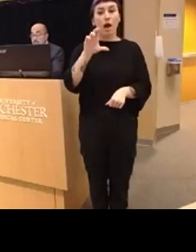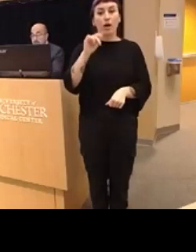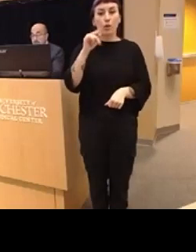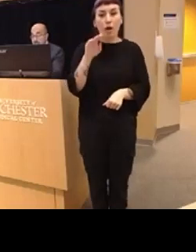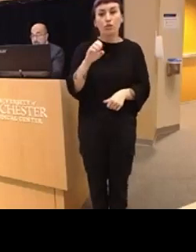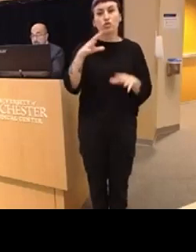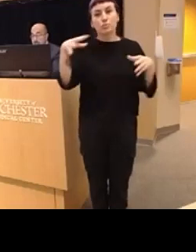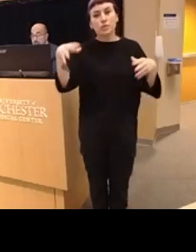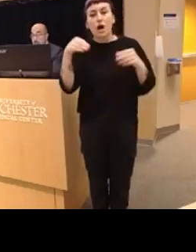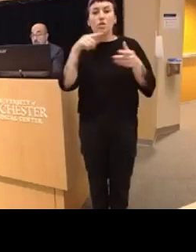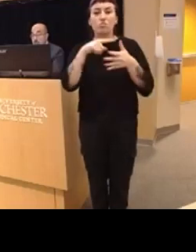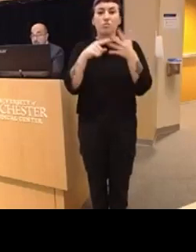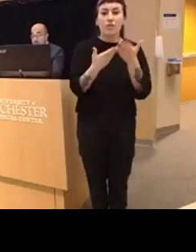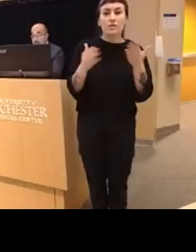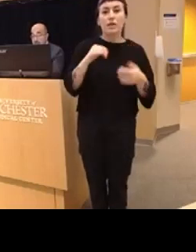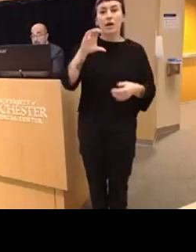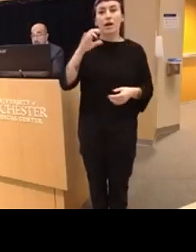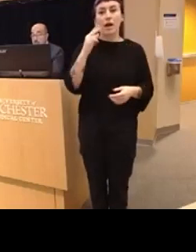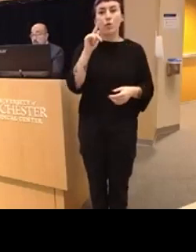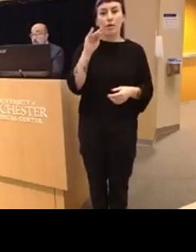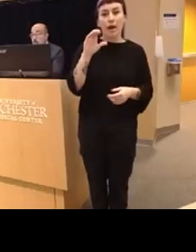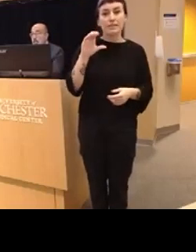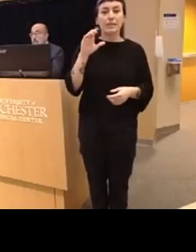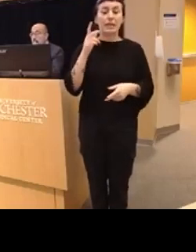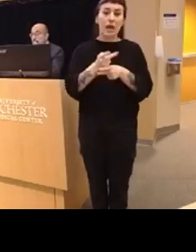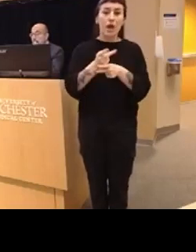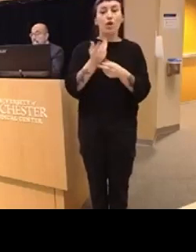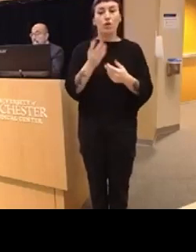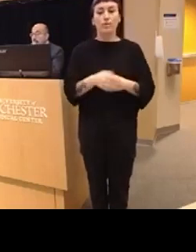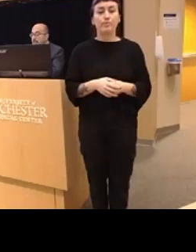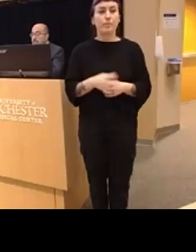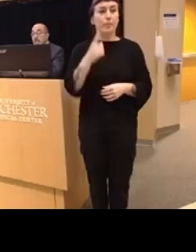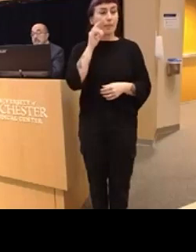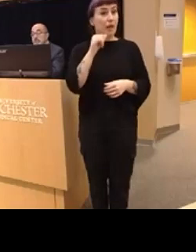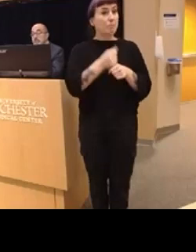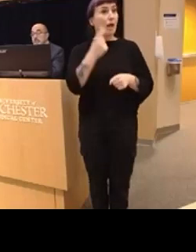and things like that um or chiropractic care you know um and I think that makes sense because you